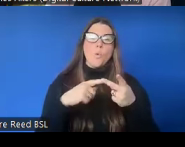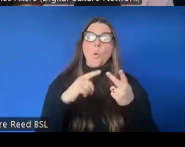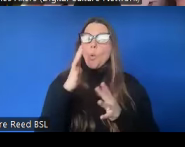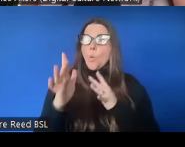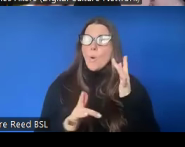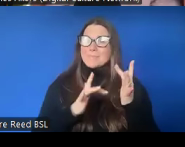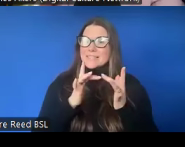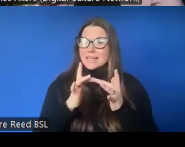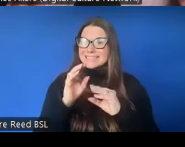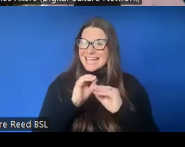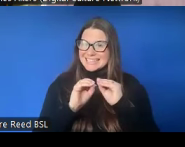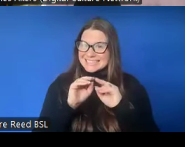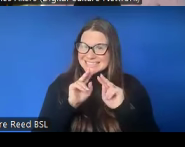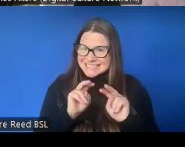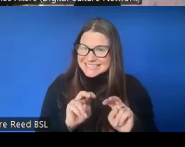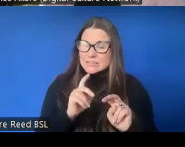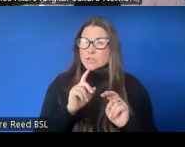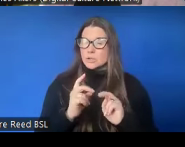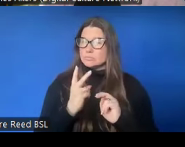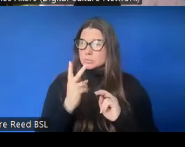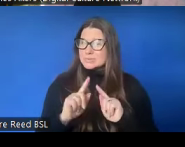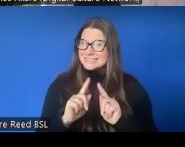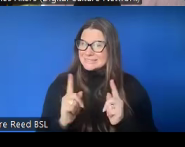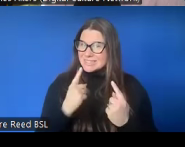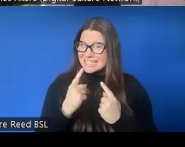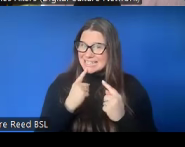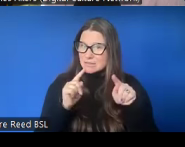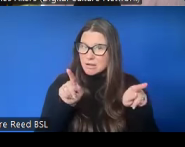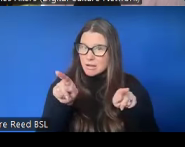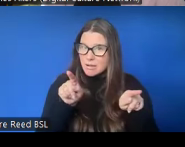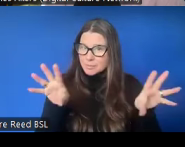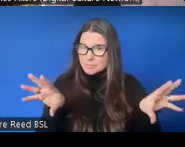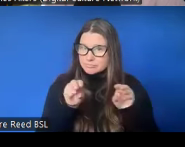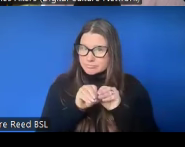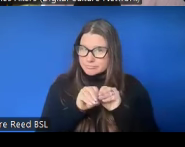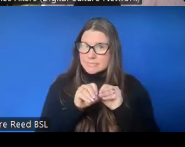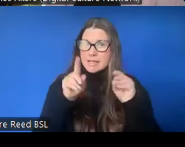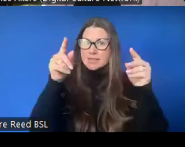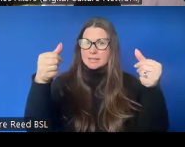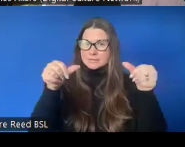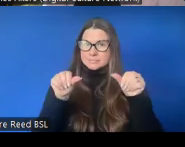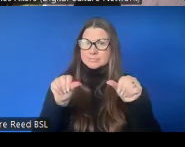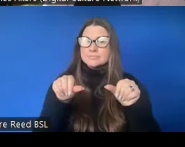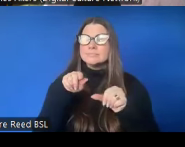Two different bits of data, different setups there. Then as we move down the funnel, so we've got email signups.